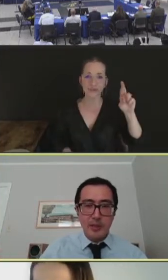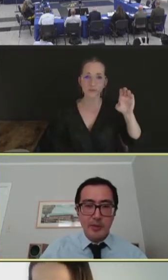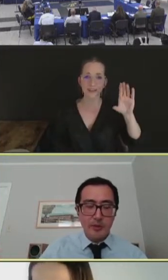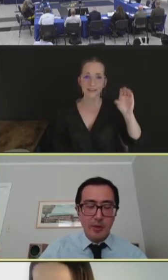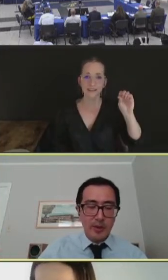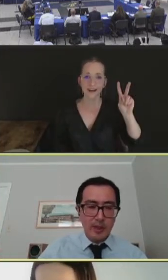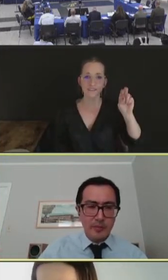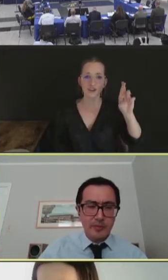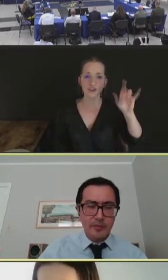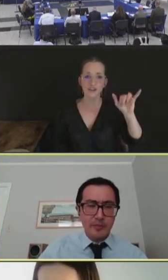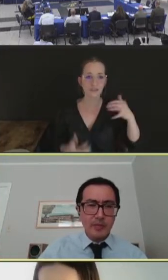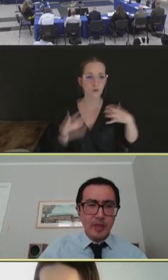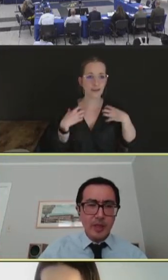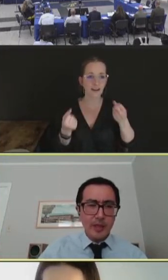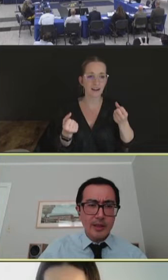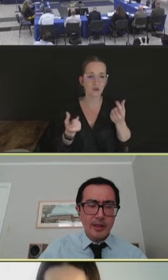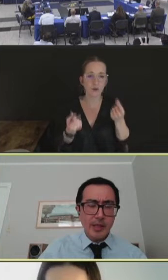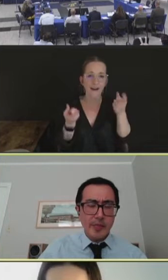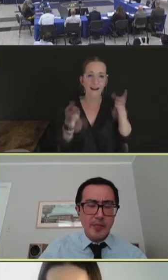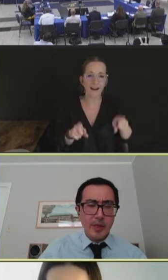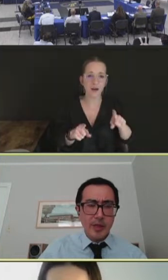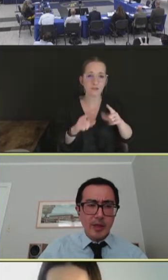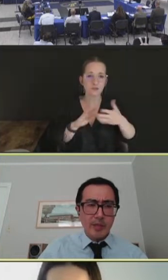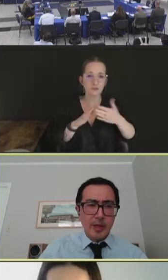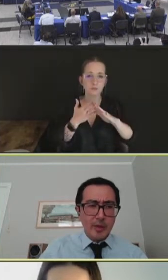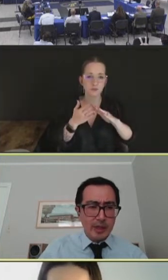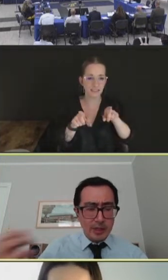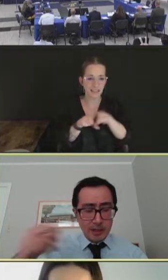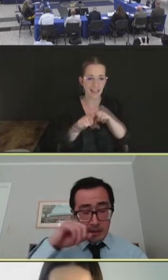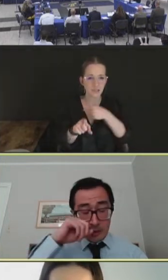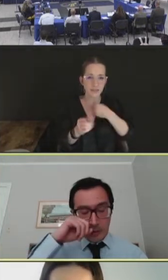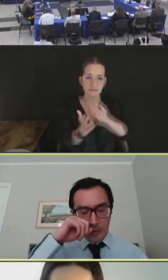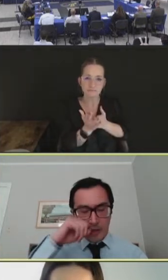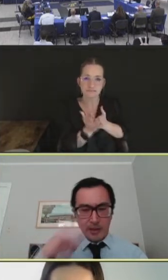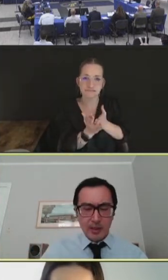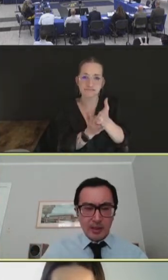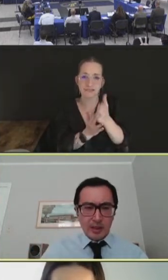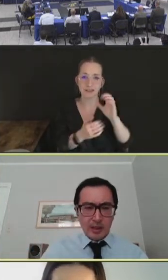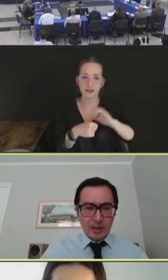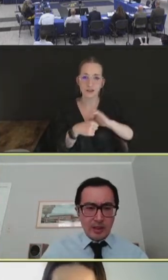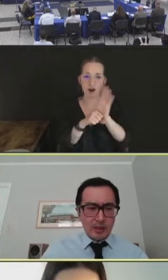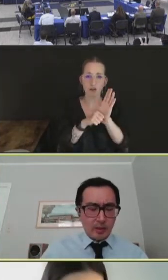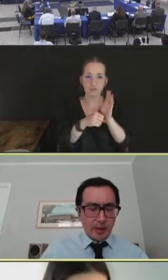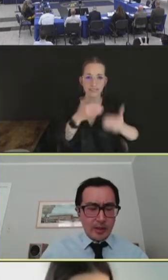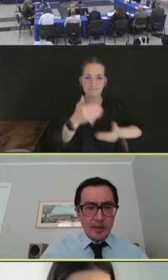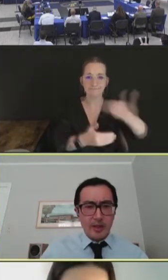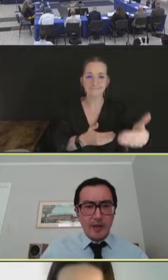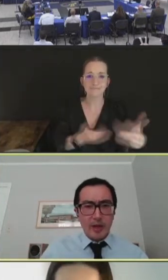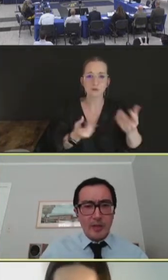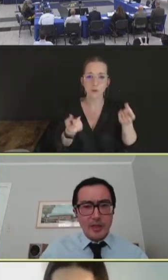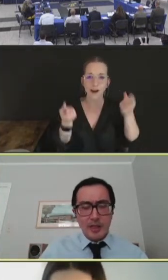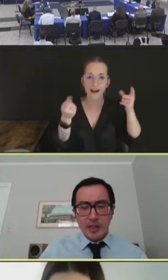as we move forward. And many, many concerns about essential workers and their families,